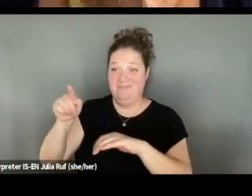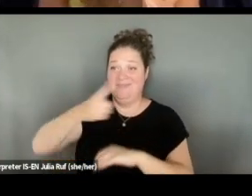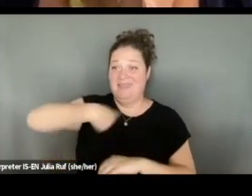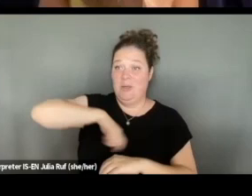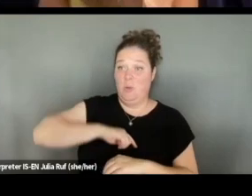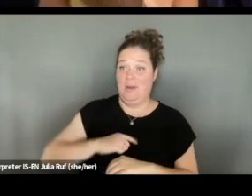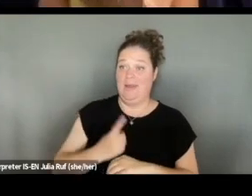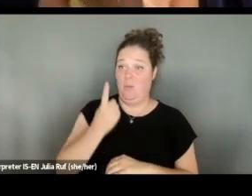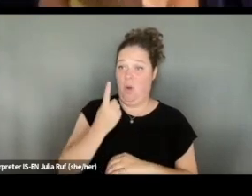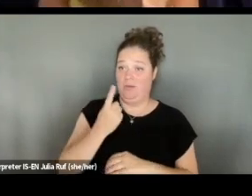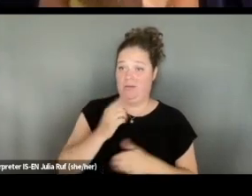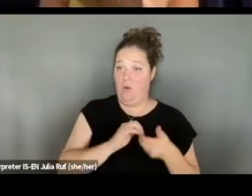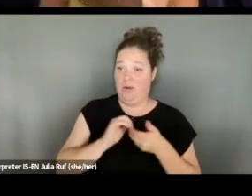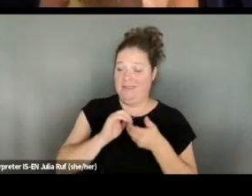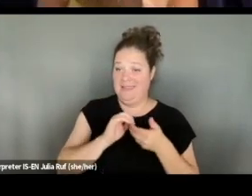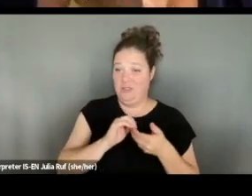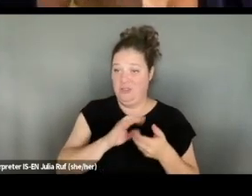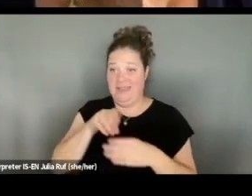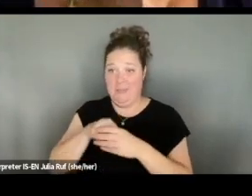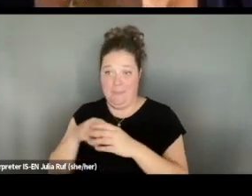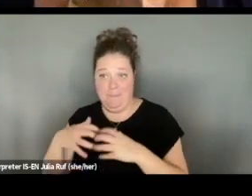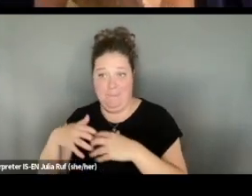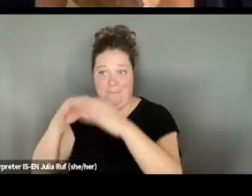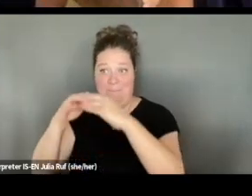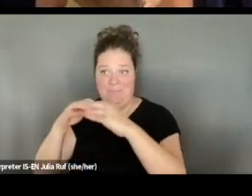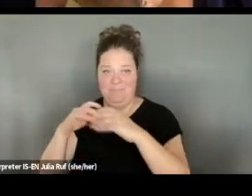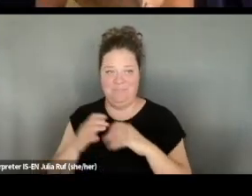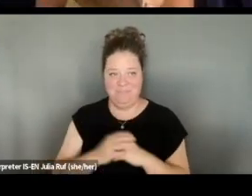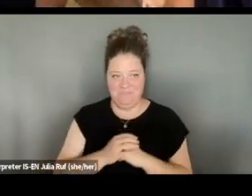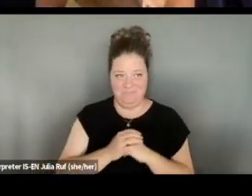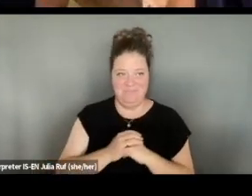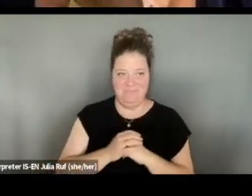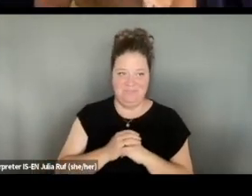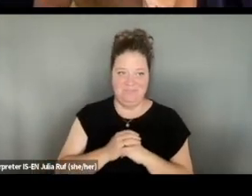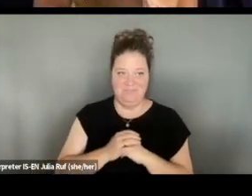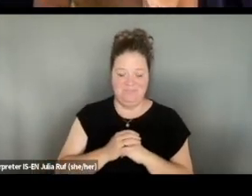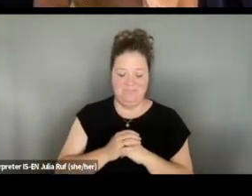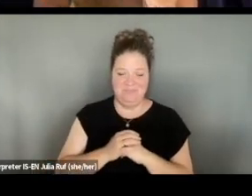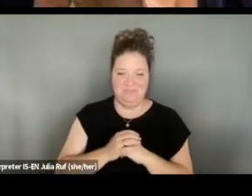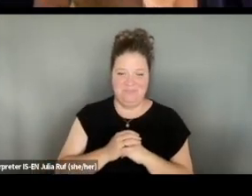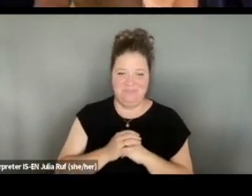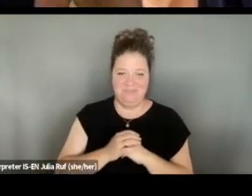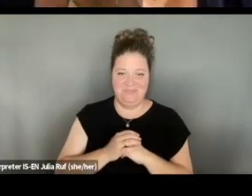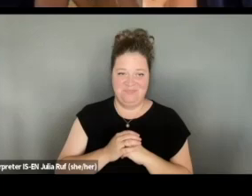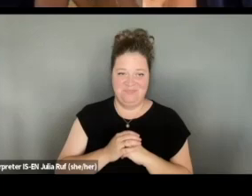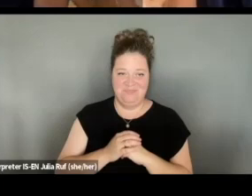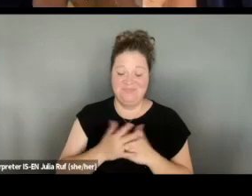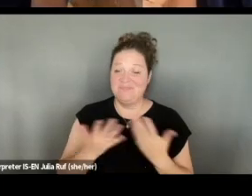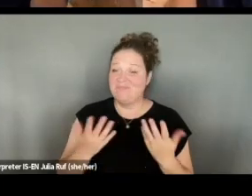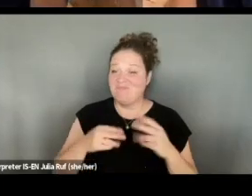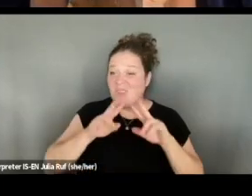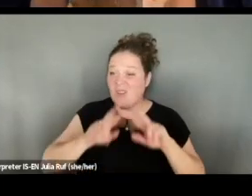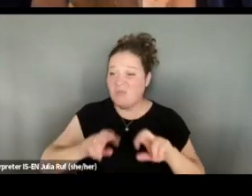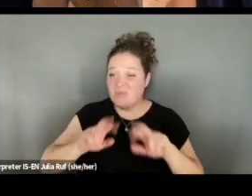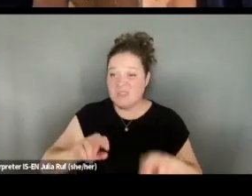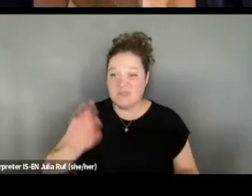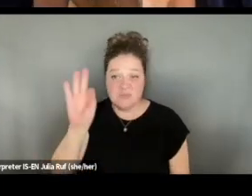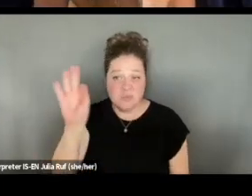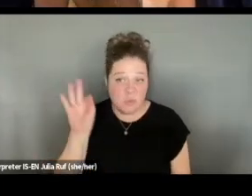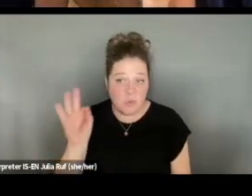Accessibility Professionals, IAAP. So, why do we do research? Well, the easy answer to that is that research is still